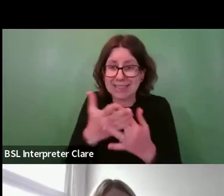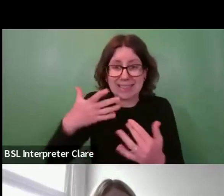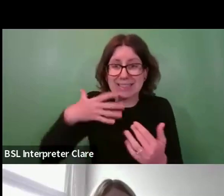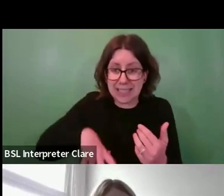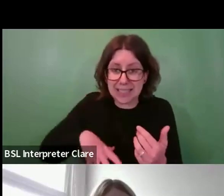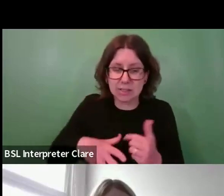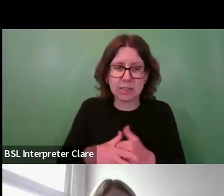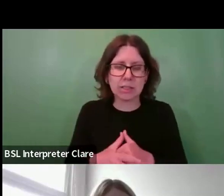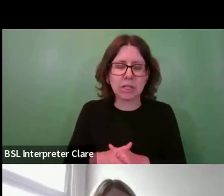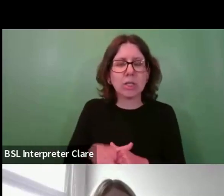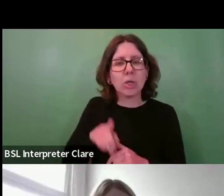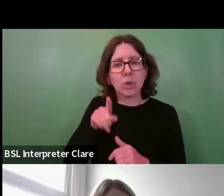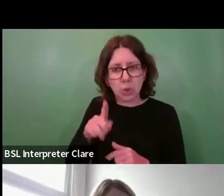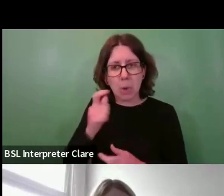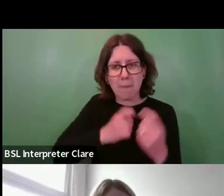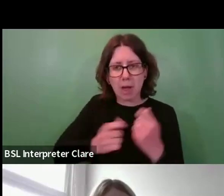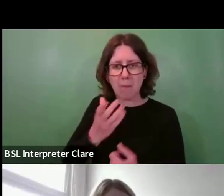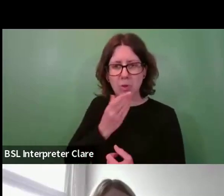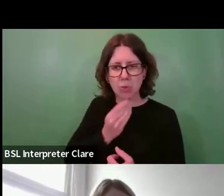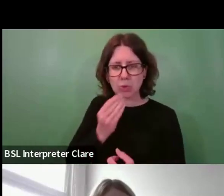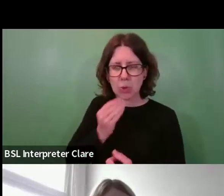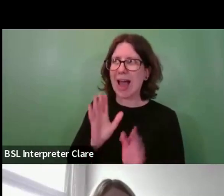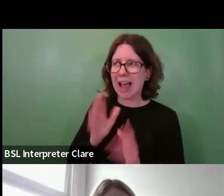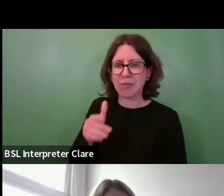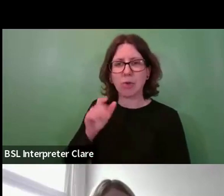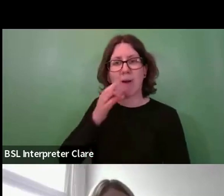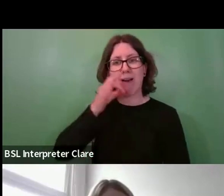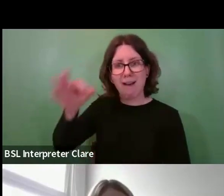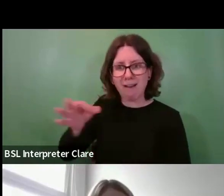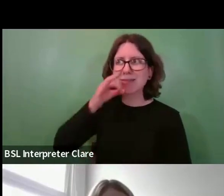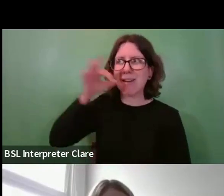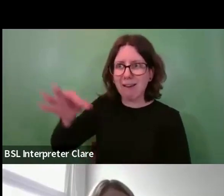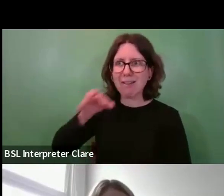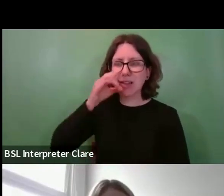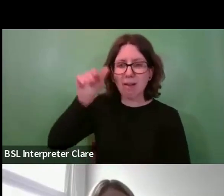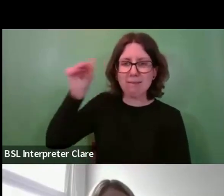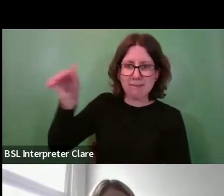you get quite used to having to ask for things. And and I think it's,